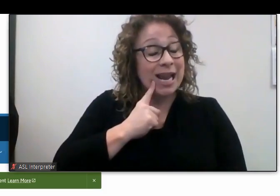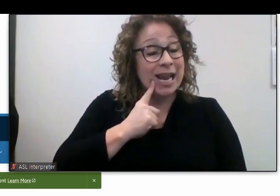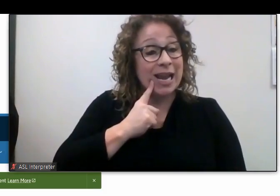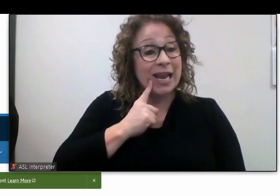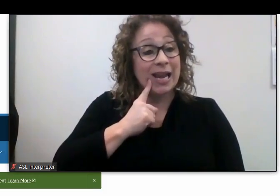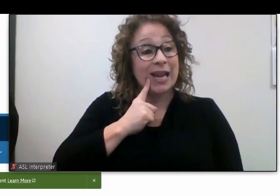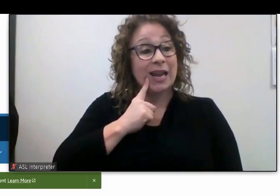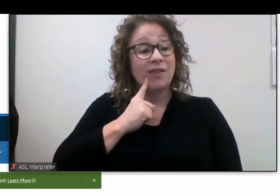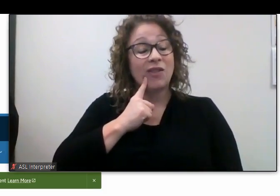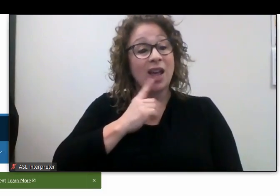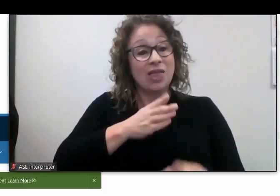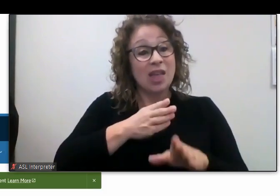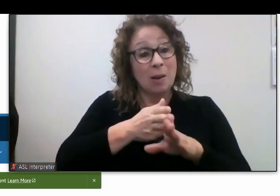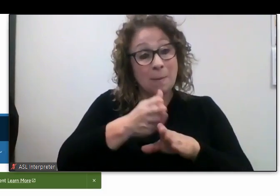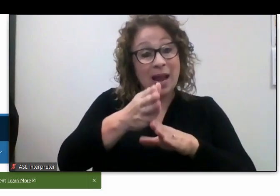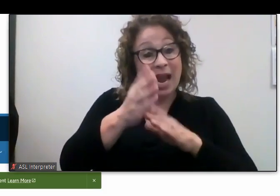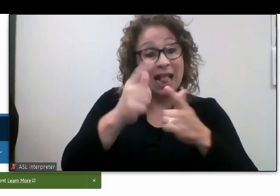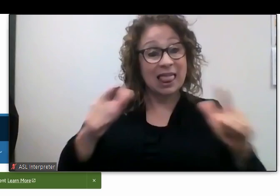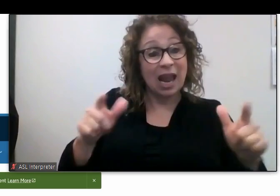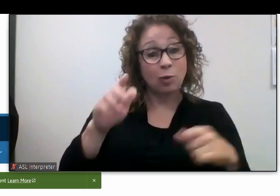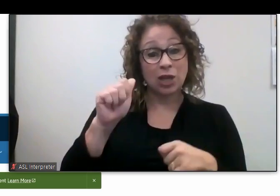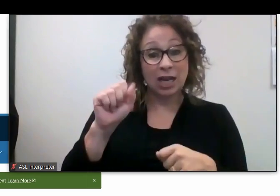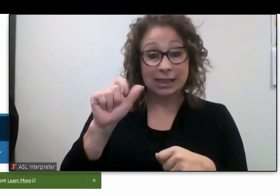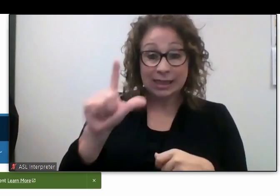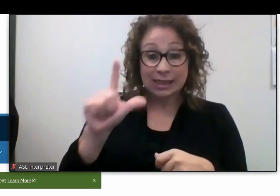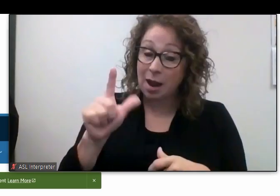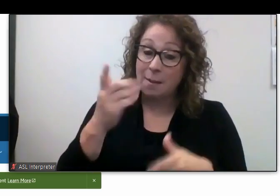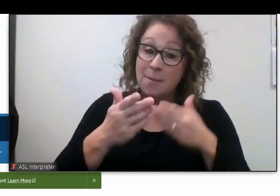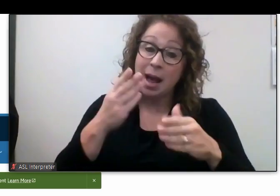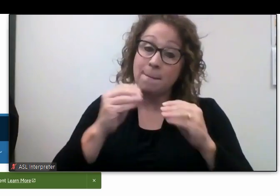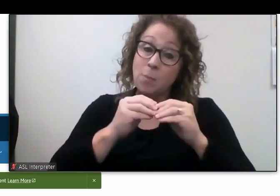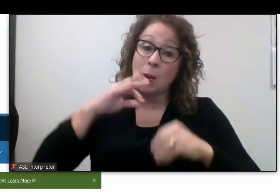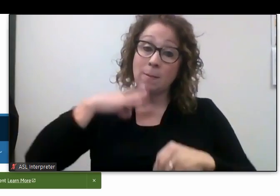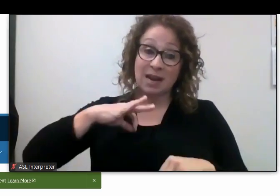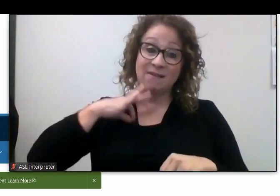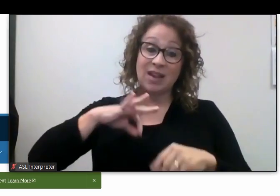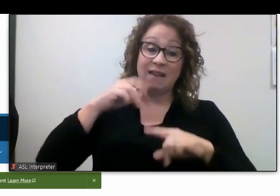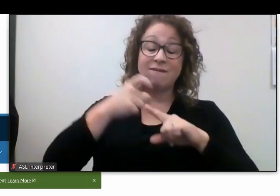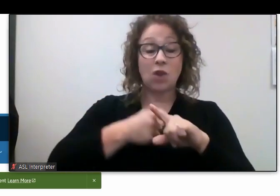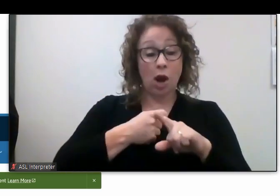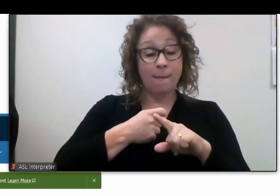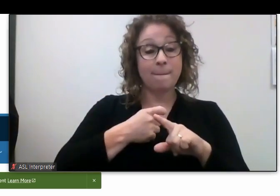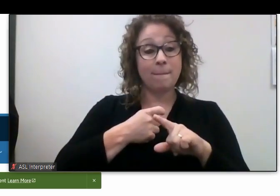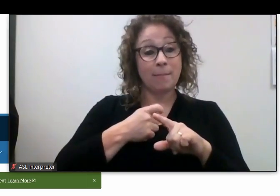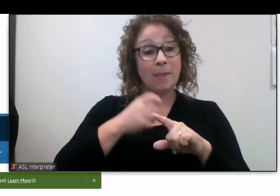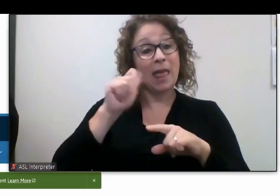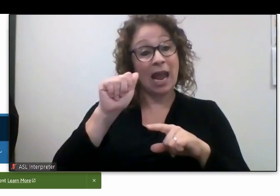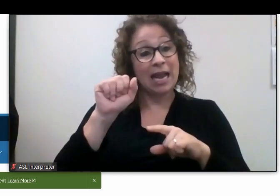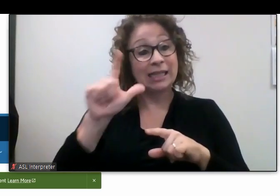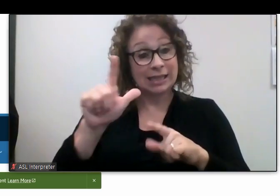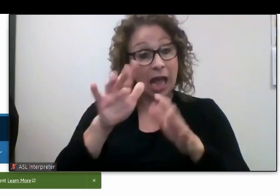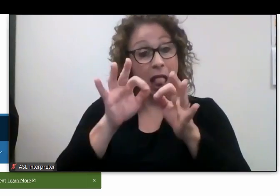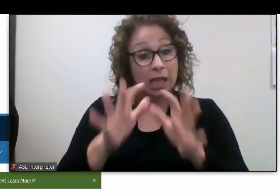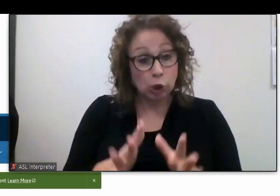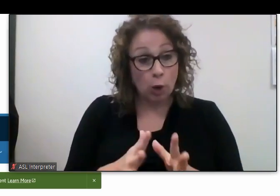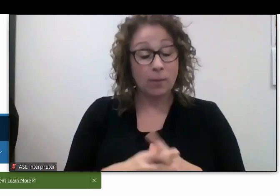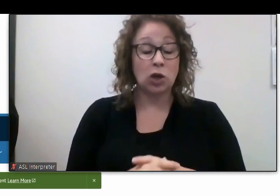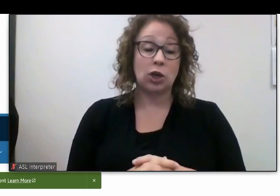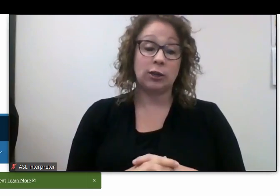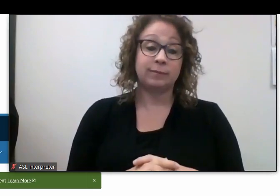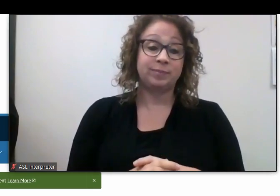is American Sign Language might get more benefit from an ASL interpreter than from captions.